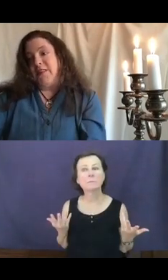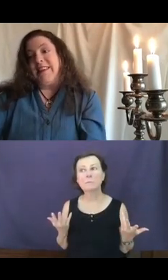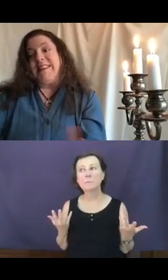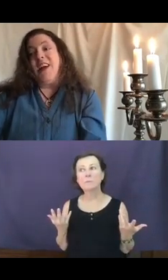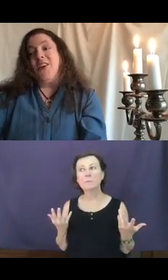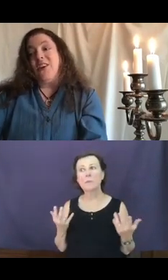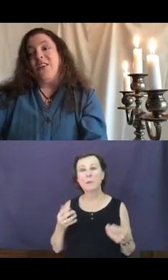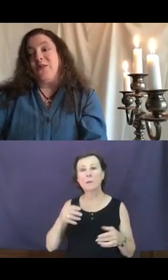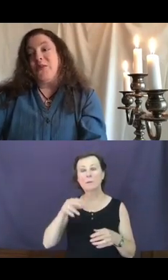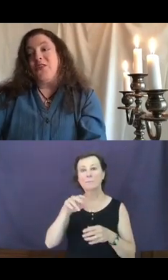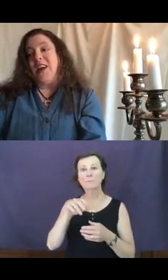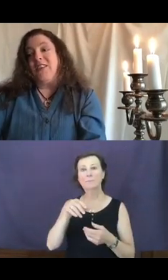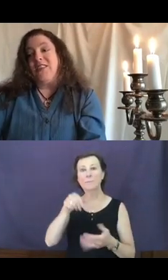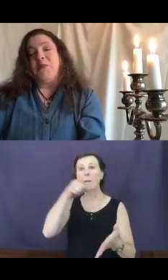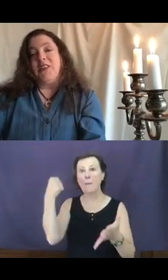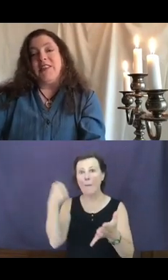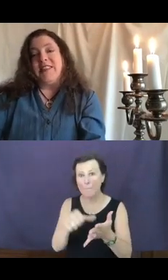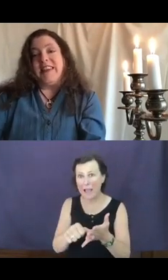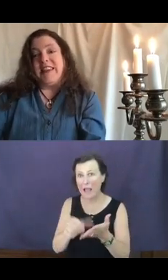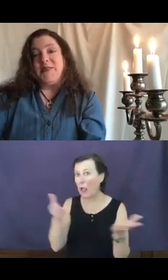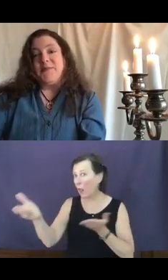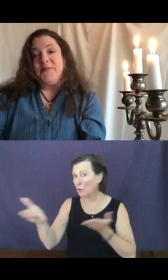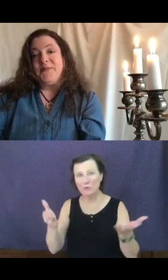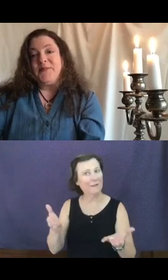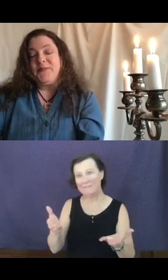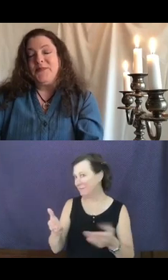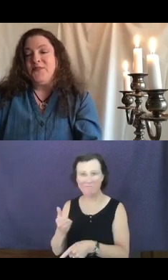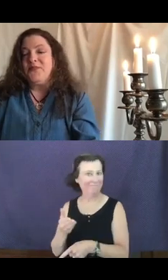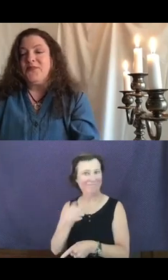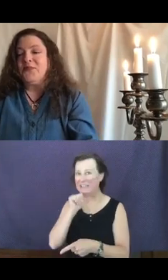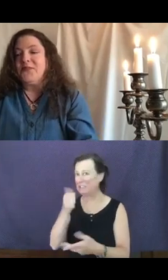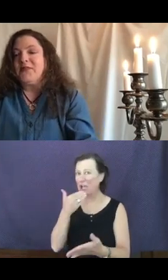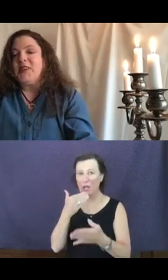is not good when you're out in the middle of the sea.